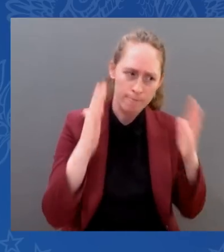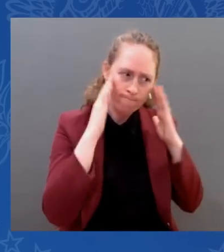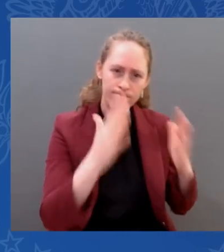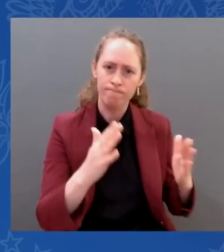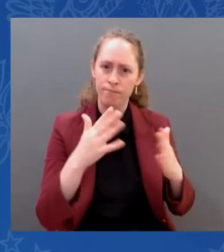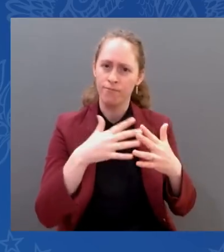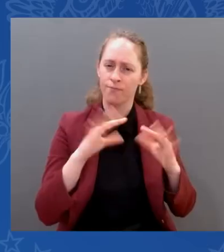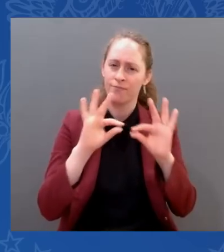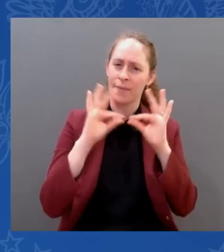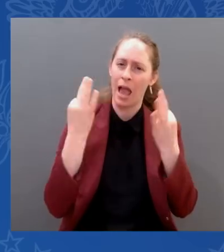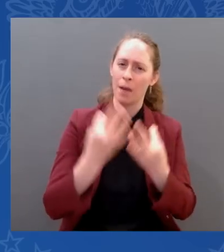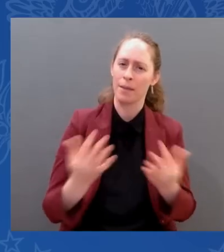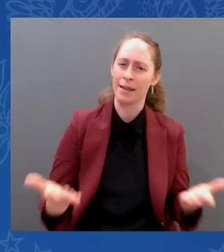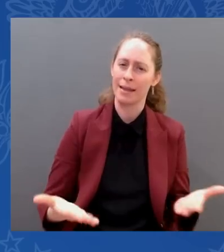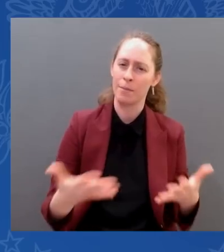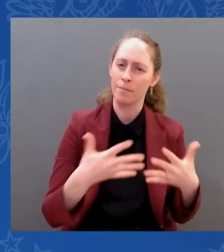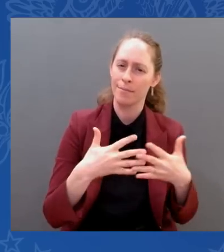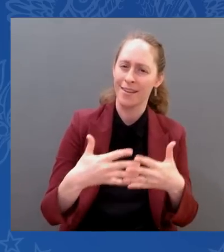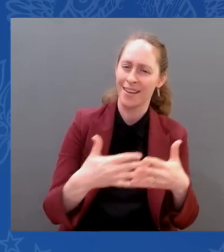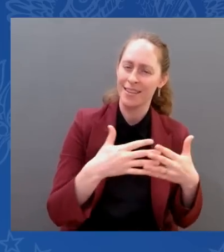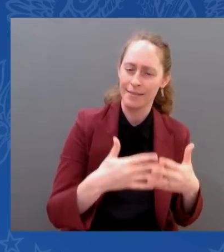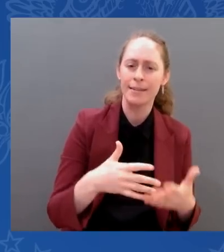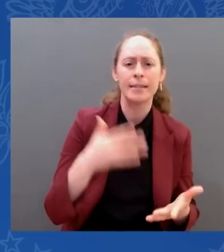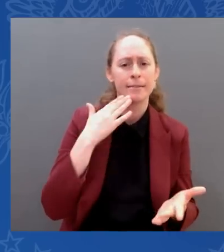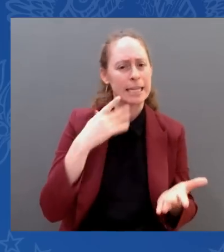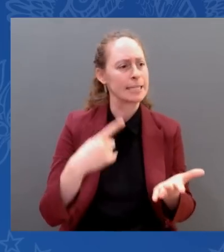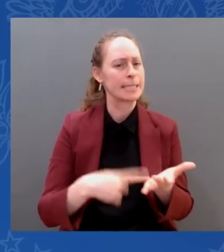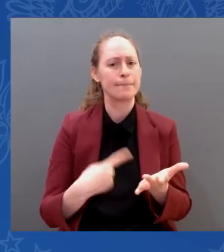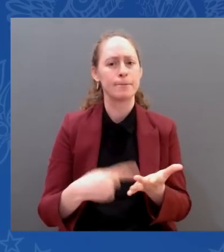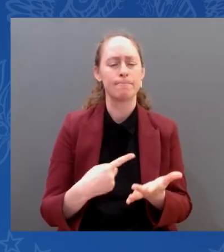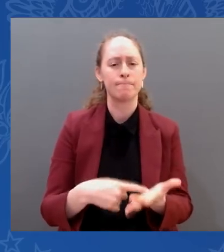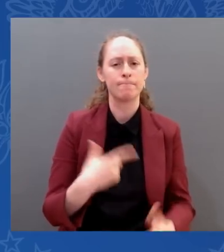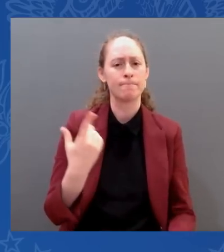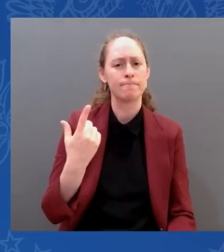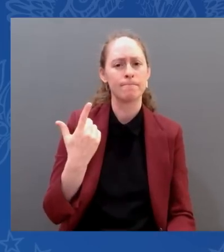Like if you had the person in front of you, you'd want to pop them. No, I really mean it.